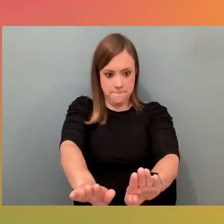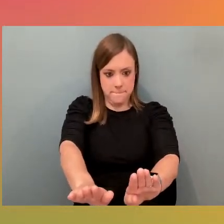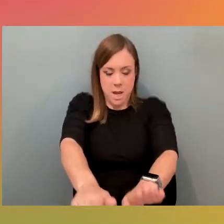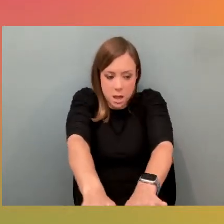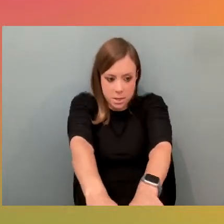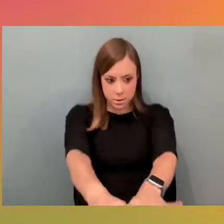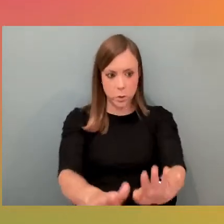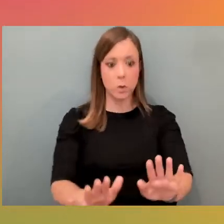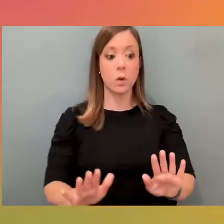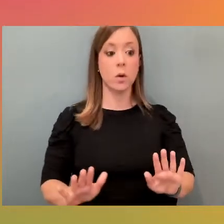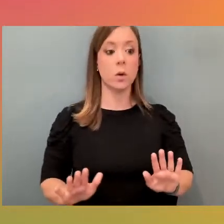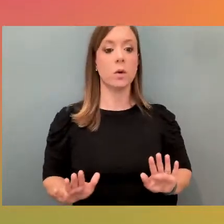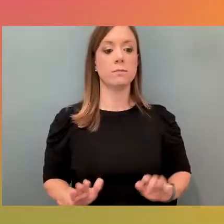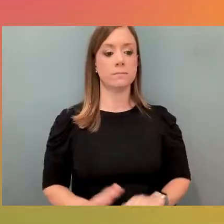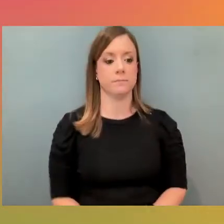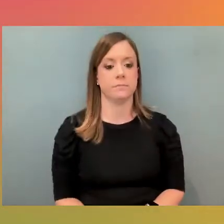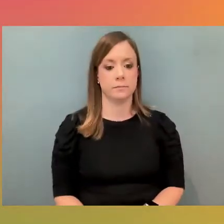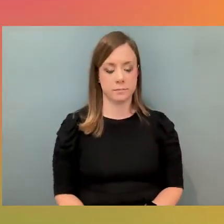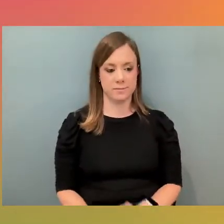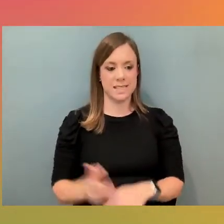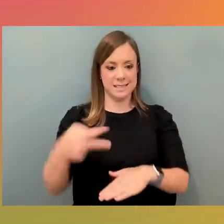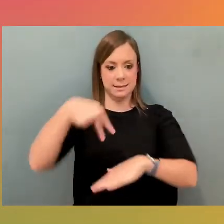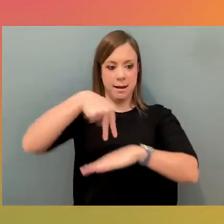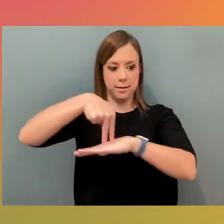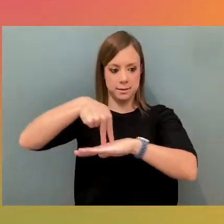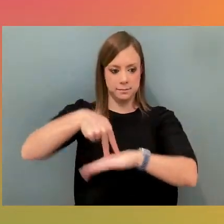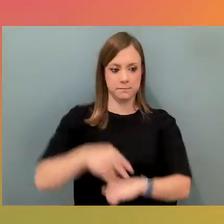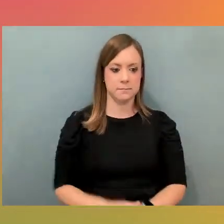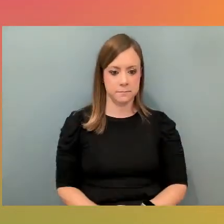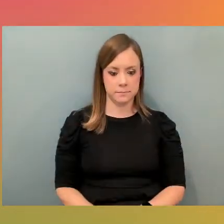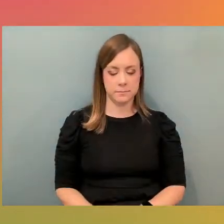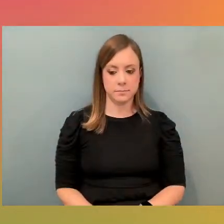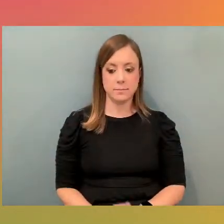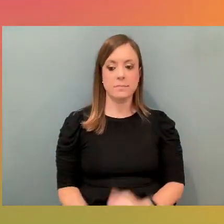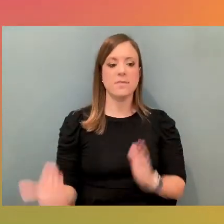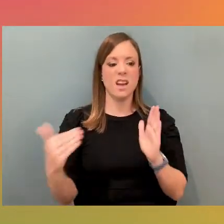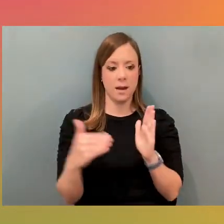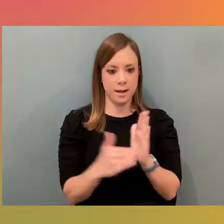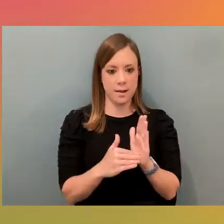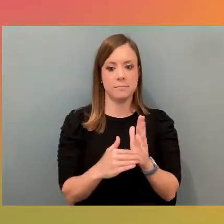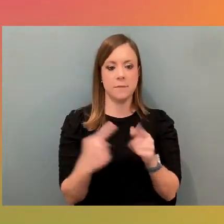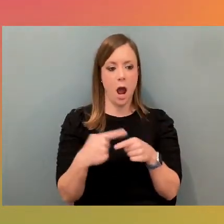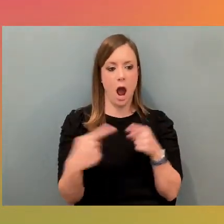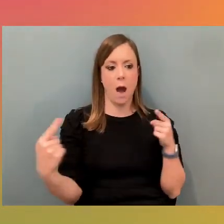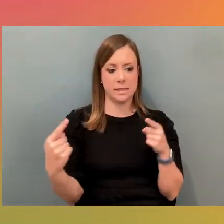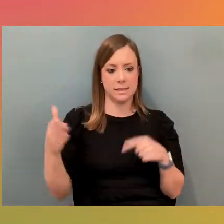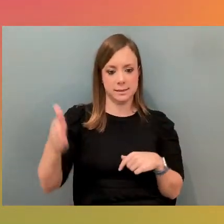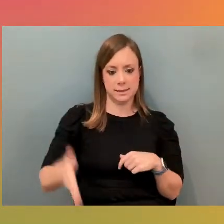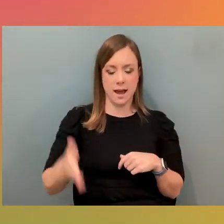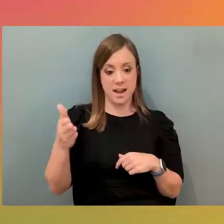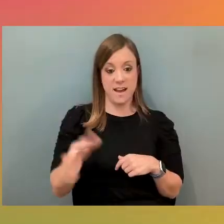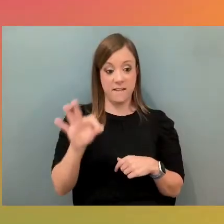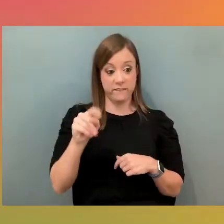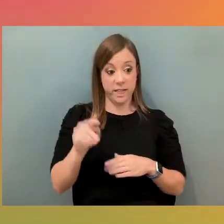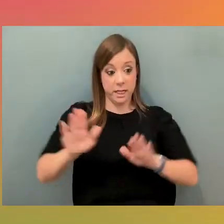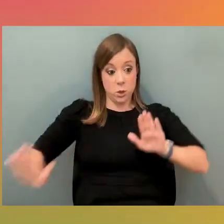PICK YOUR KNEECAP UP. STEP IS THE LEFT FOOT NEXT TO THE RIGHT FOOT AND ROLL YOURSELF ALL THE WAY UP TO STAND.